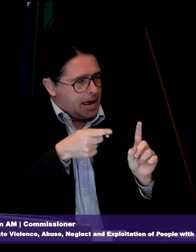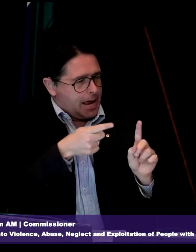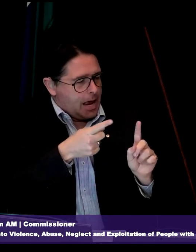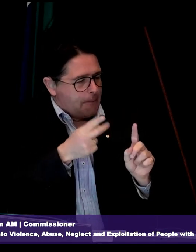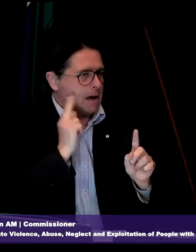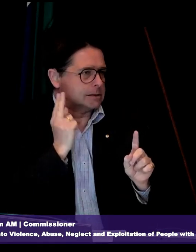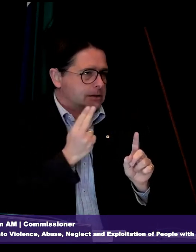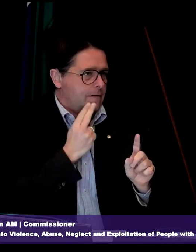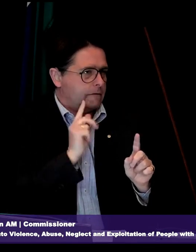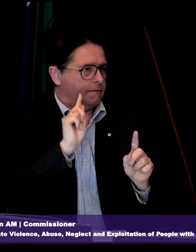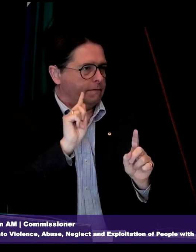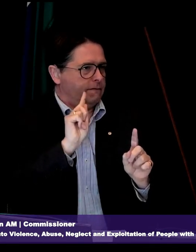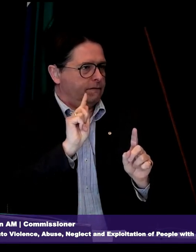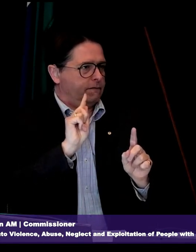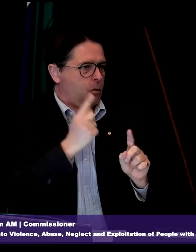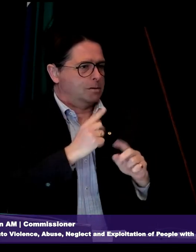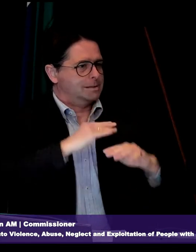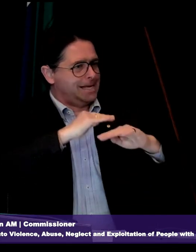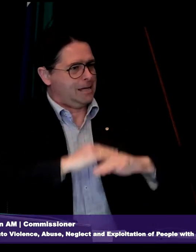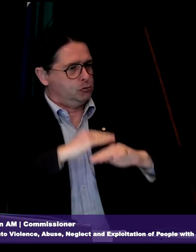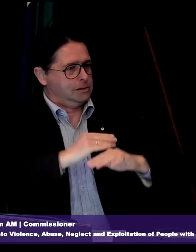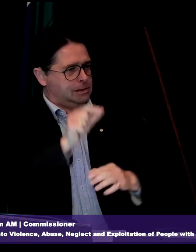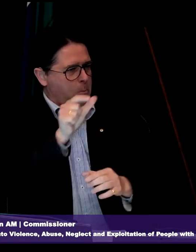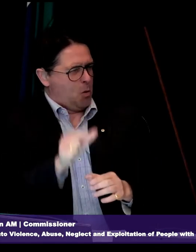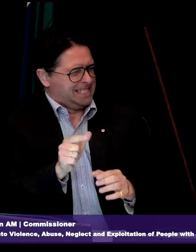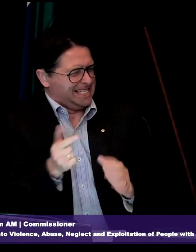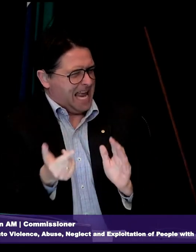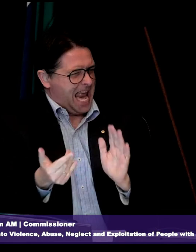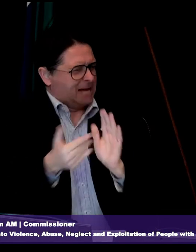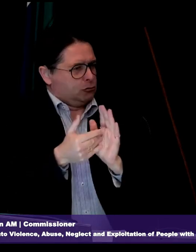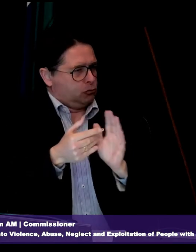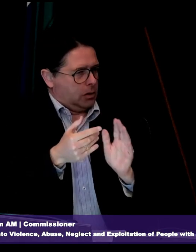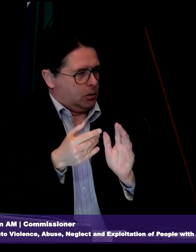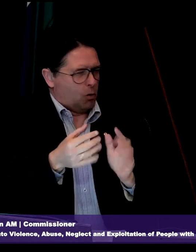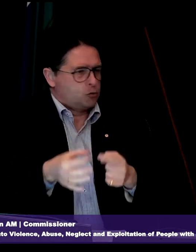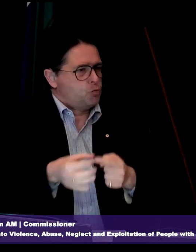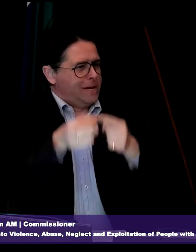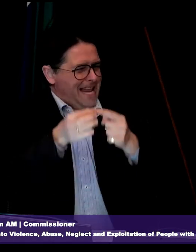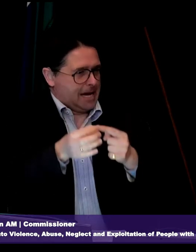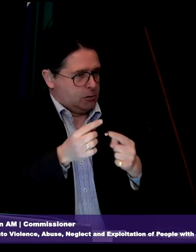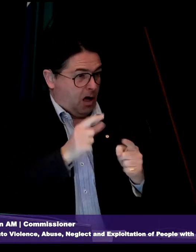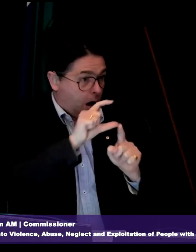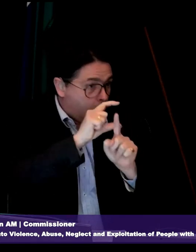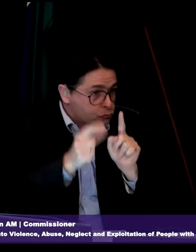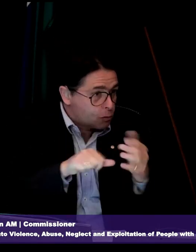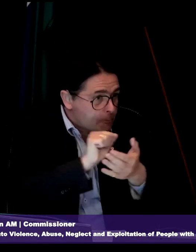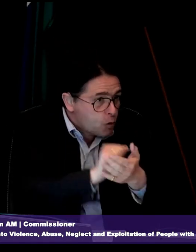What specifically is it about Deaf First Nations people that is unique?